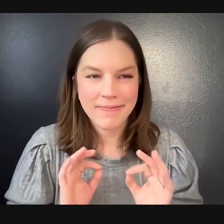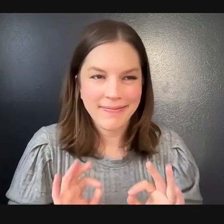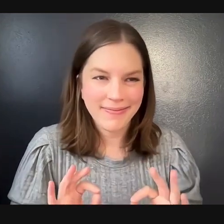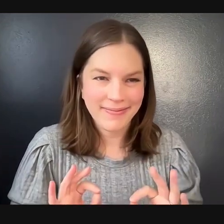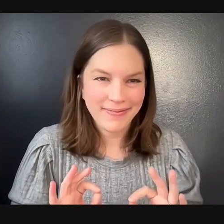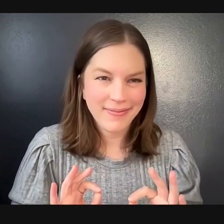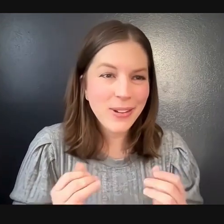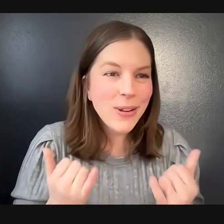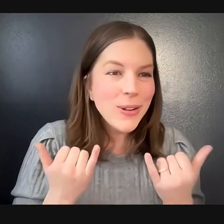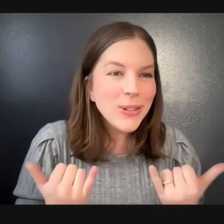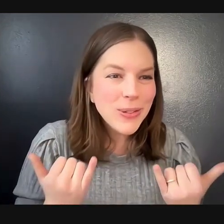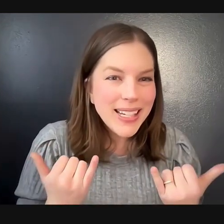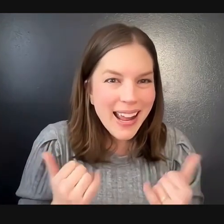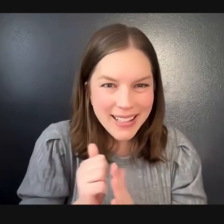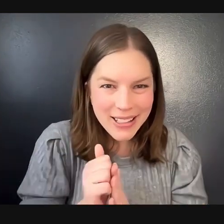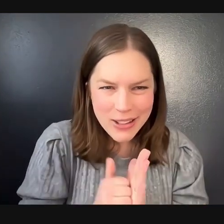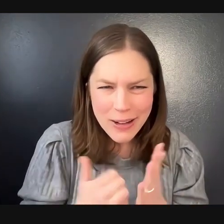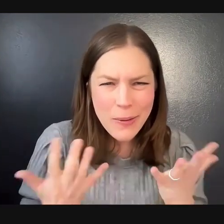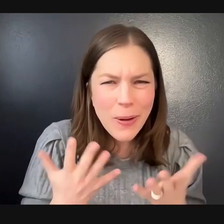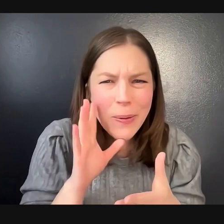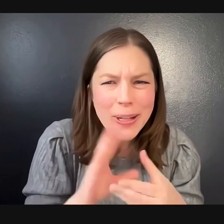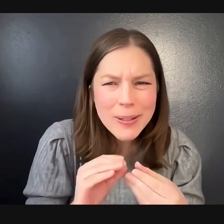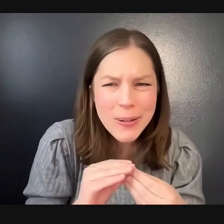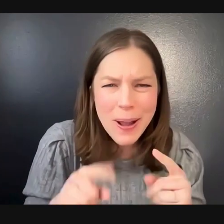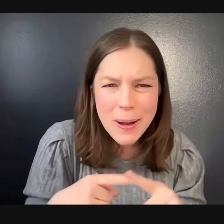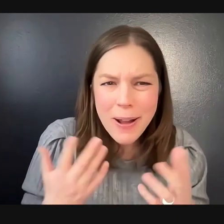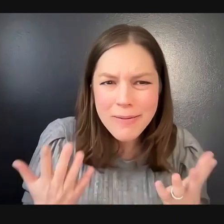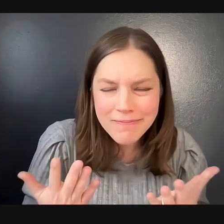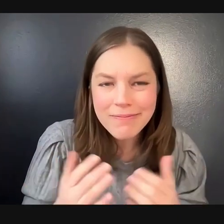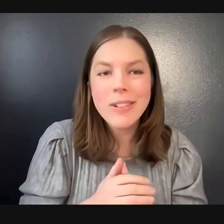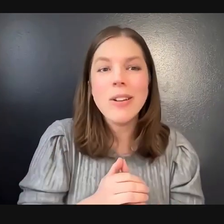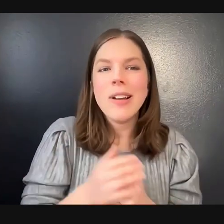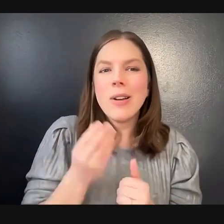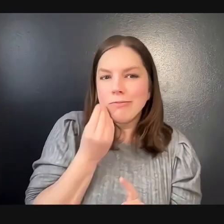OK. There we go. This gives you an idea of today's agenda.